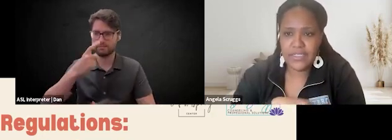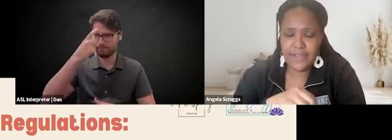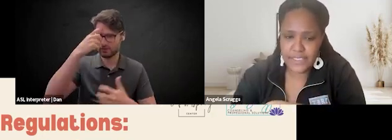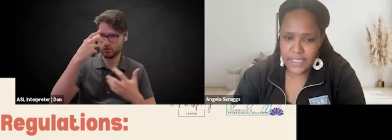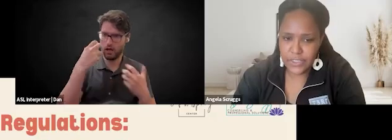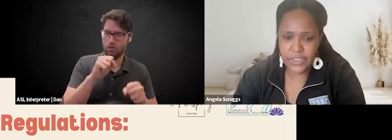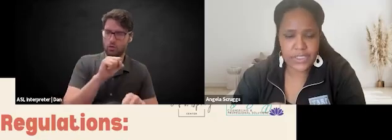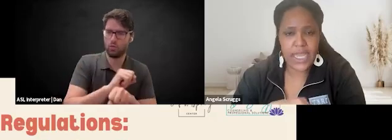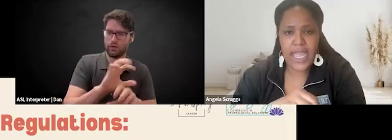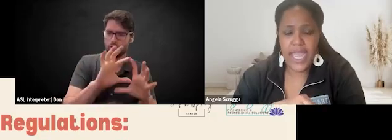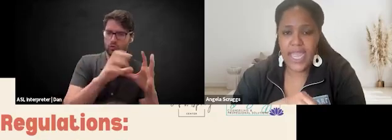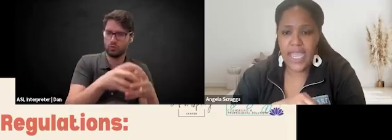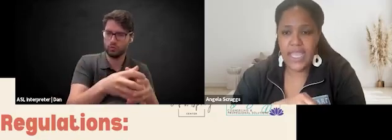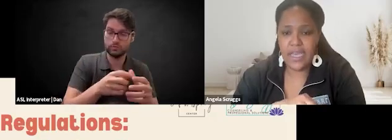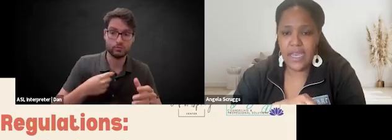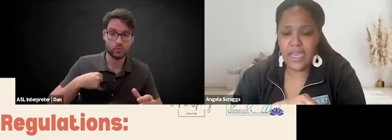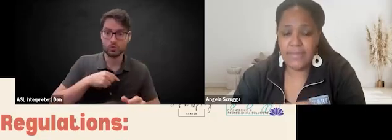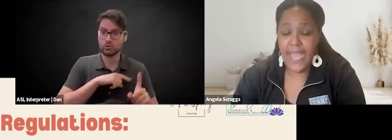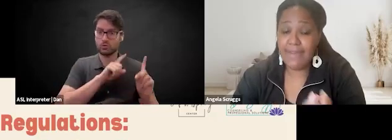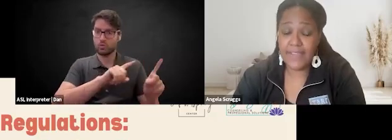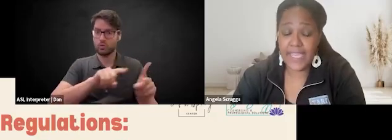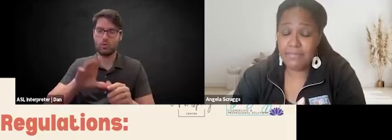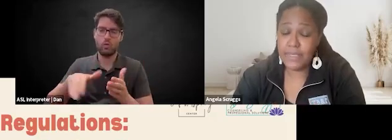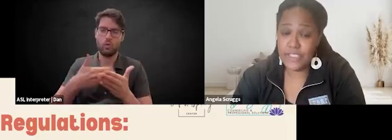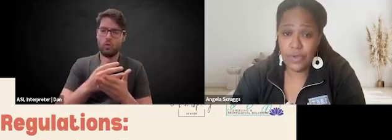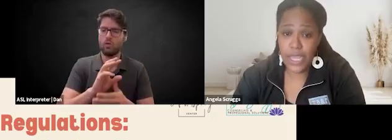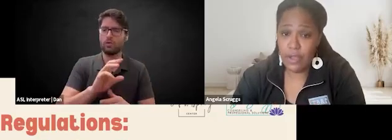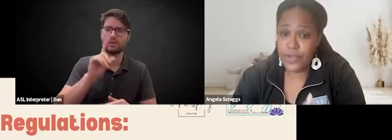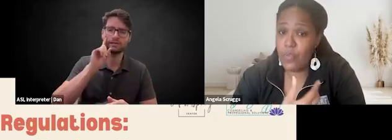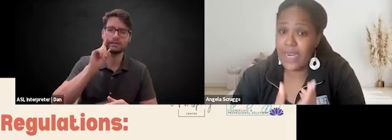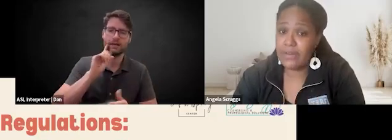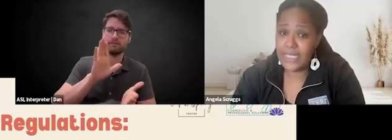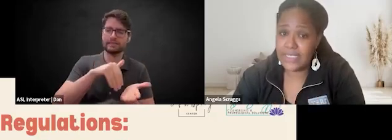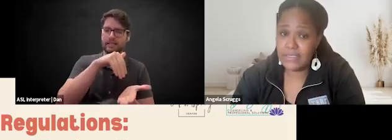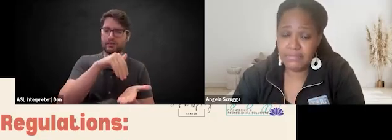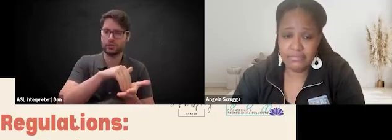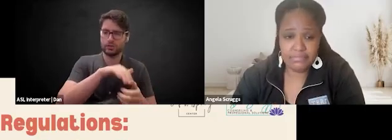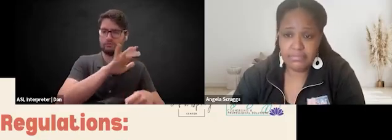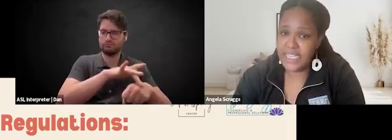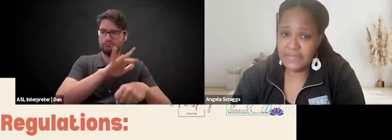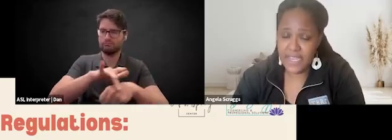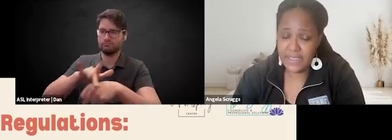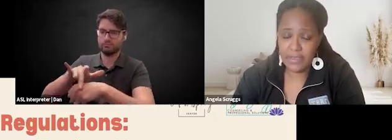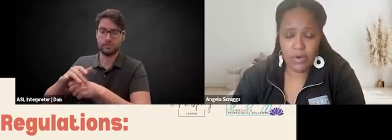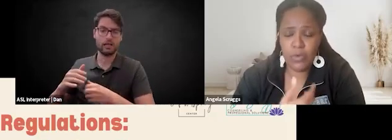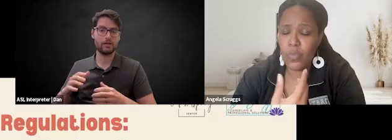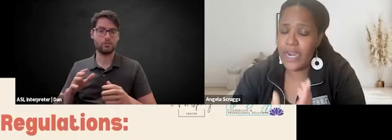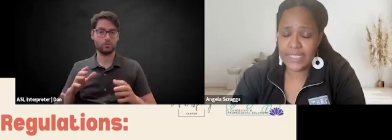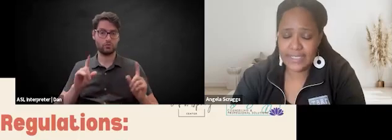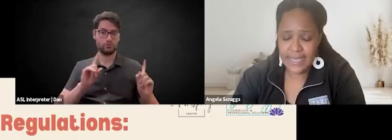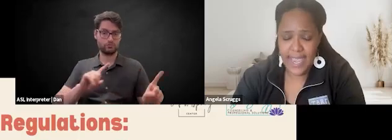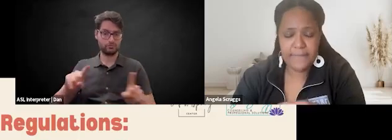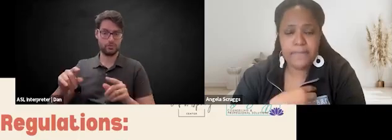Deaf centers, and, um... having a mental health awareness event or awareness day.